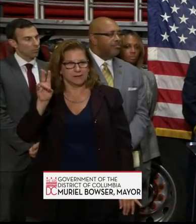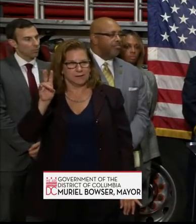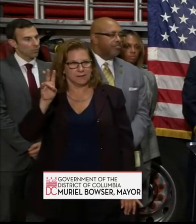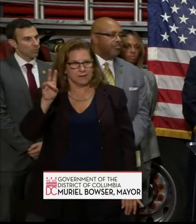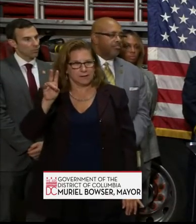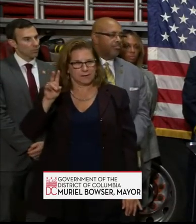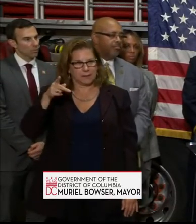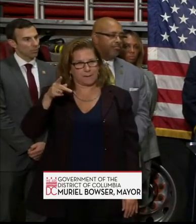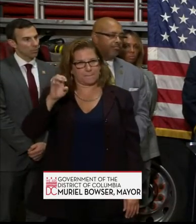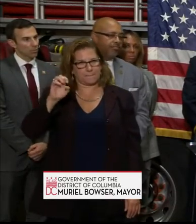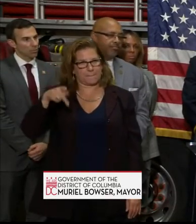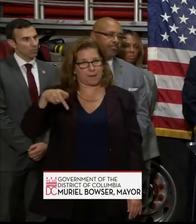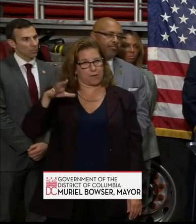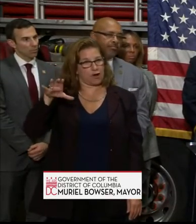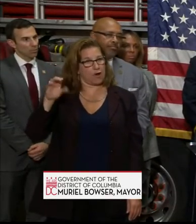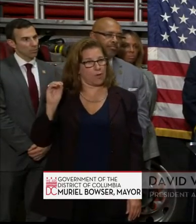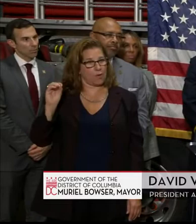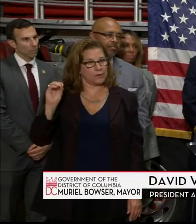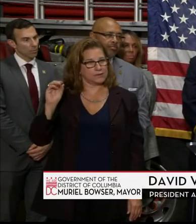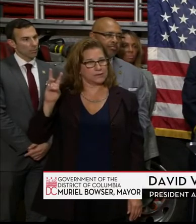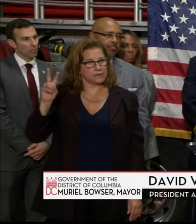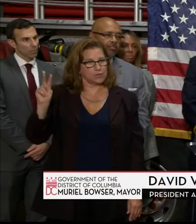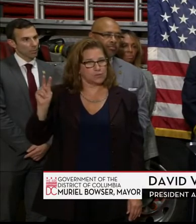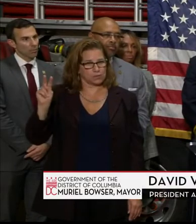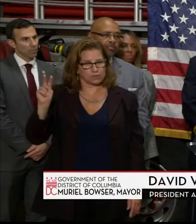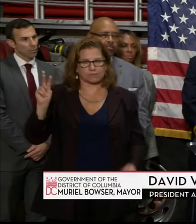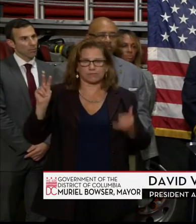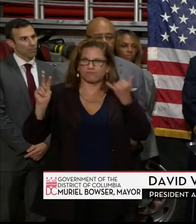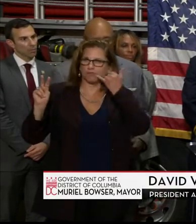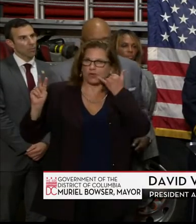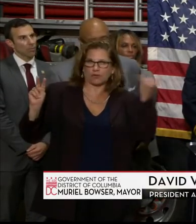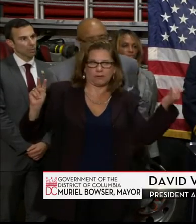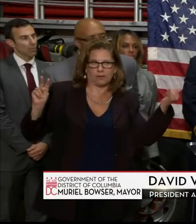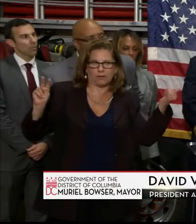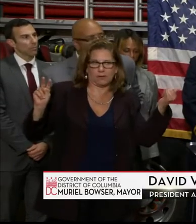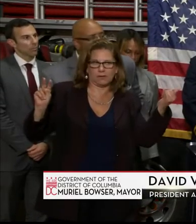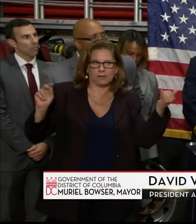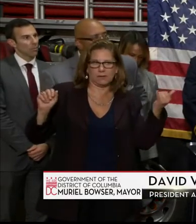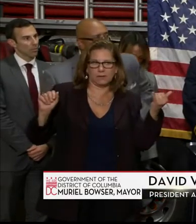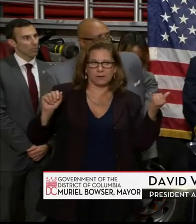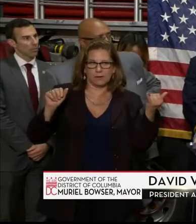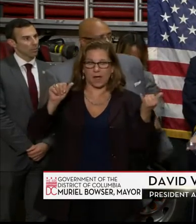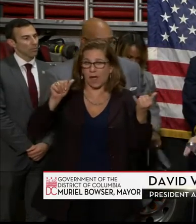WELL AS OUR WEBSITE PEPCO.COM WHERE YOU CAN REPORT OUTAGES OR ANY OTHER ISSUES THAT CUSTOMERS HAVE.